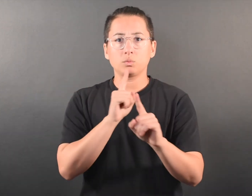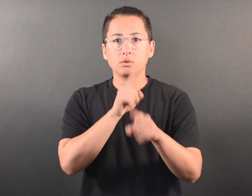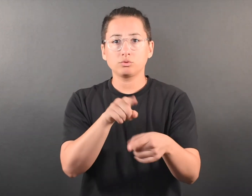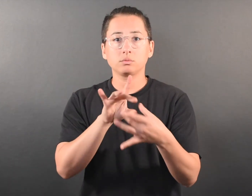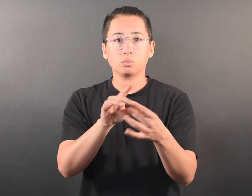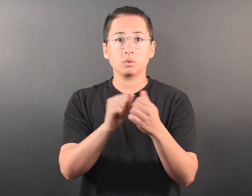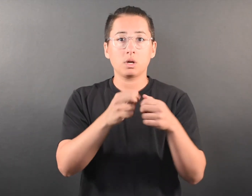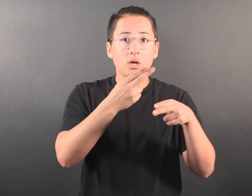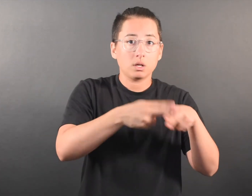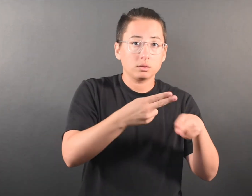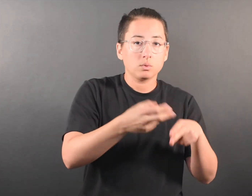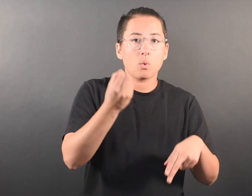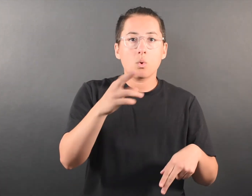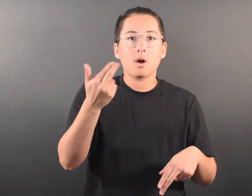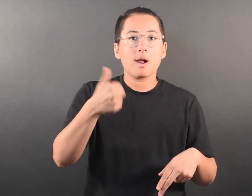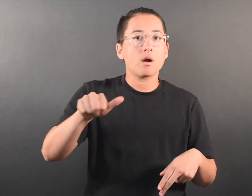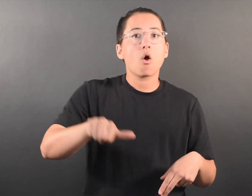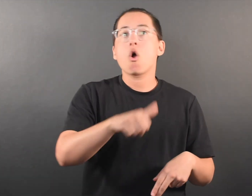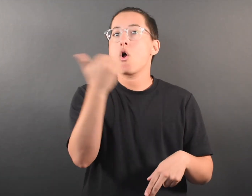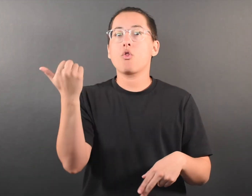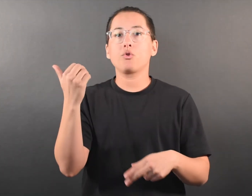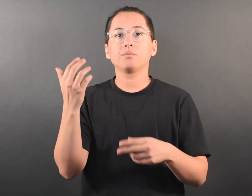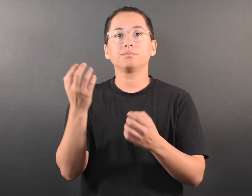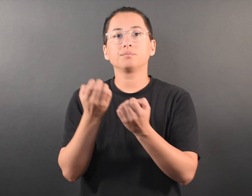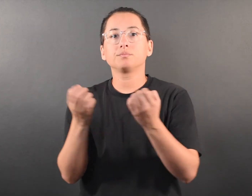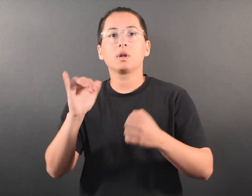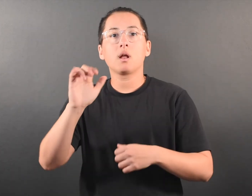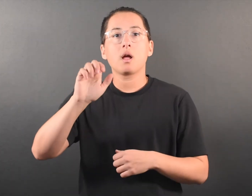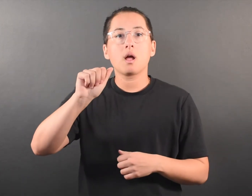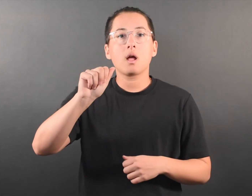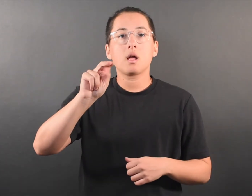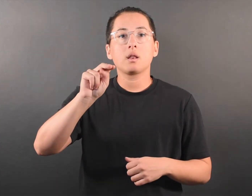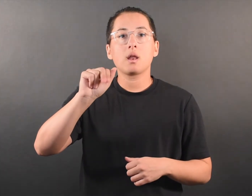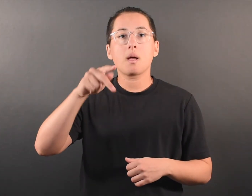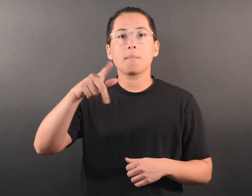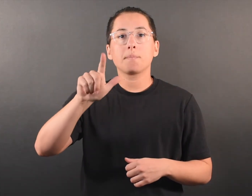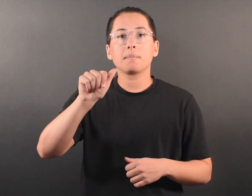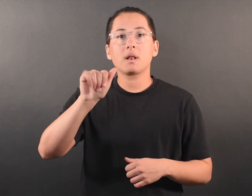those with severe allergic reactions to eggs or any other substance (i.e., anaphylaxis) are